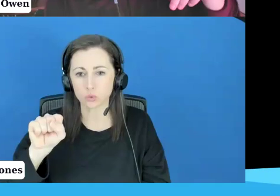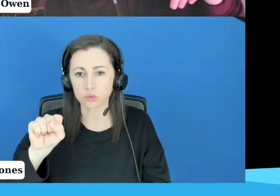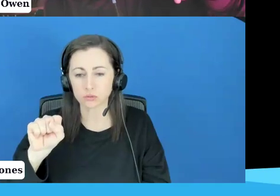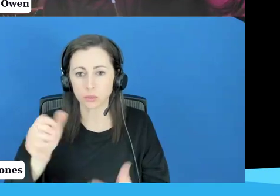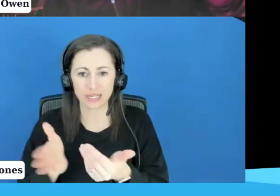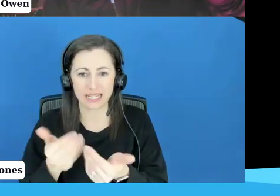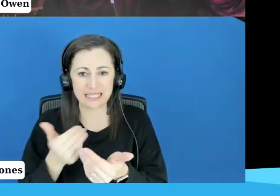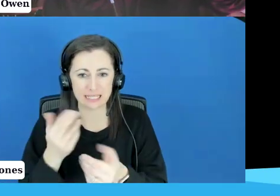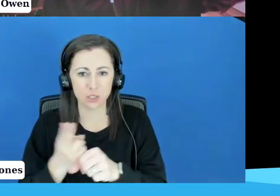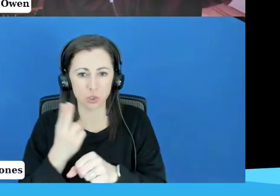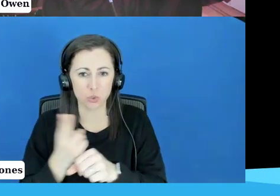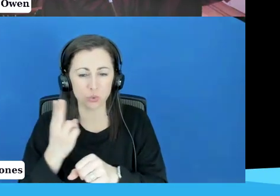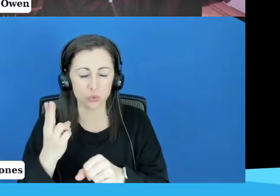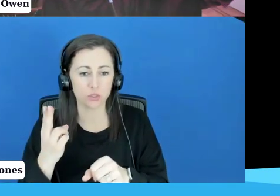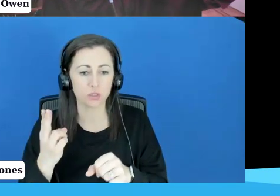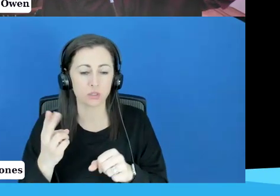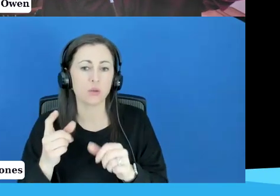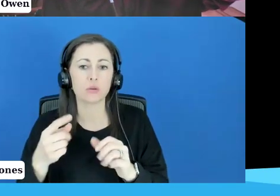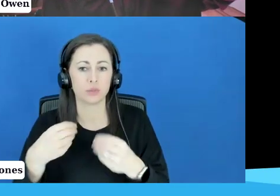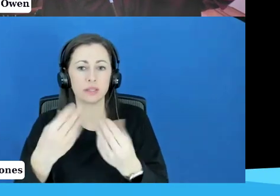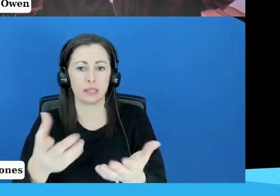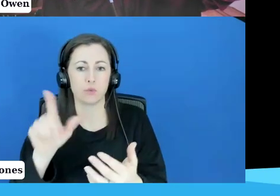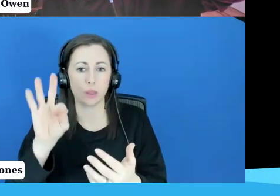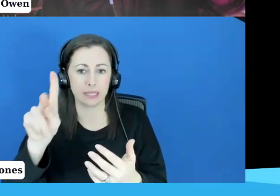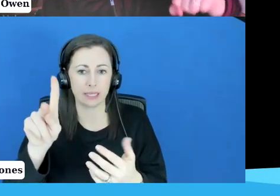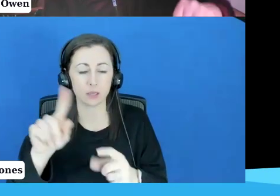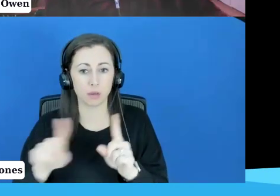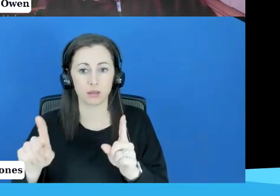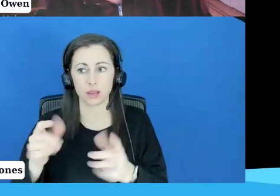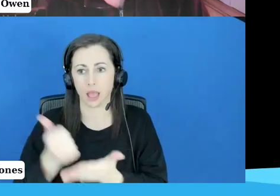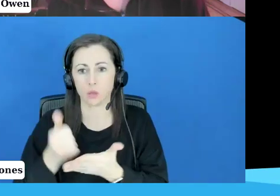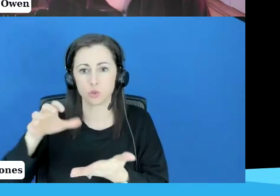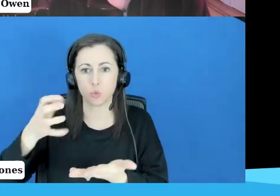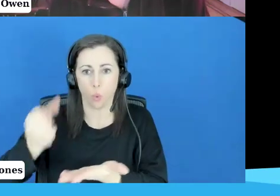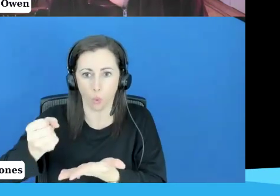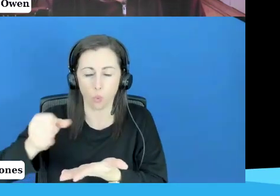We'll be happy to share them, but little grippy handles that help you hold on to it to do that.